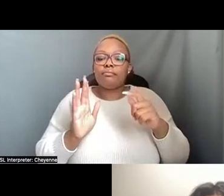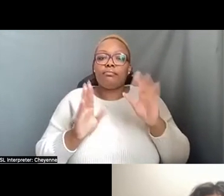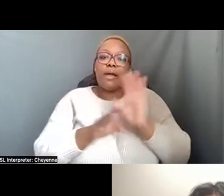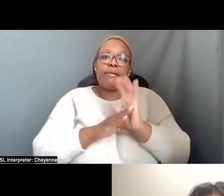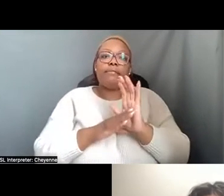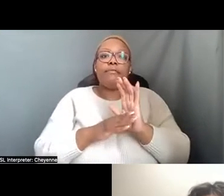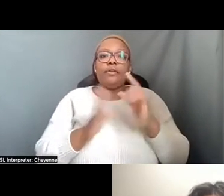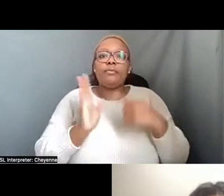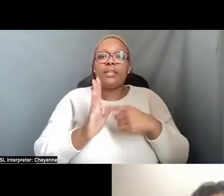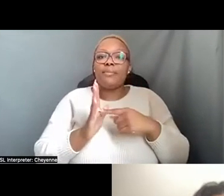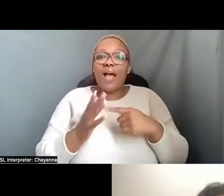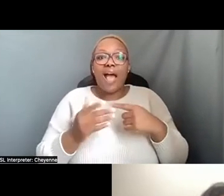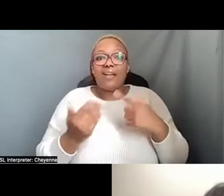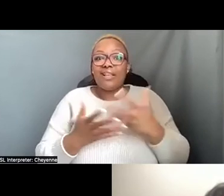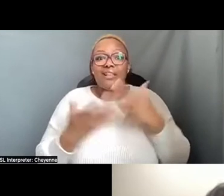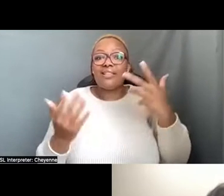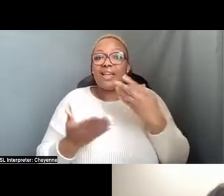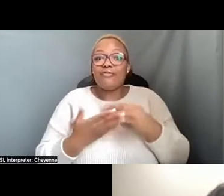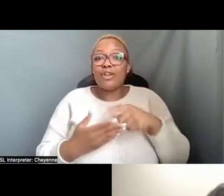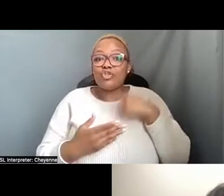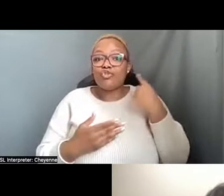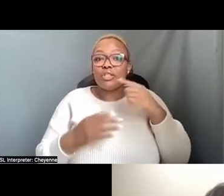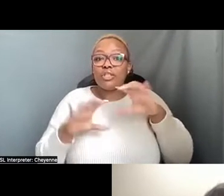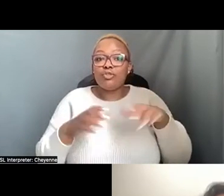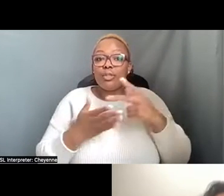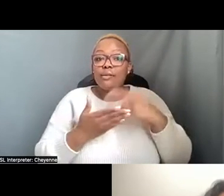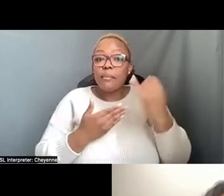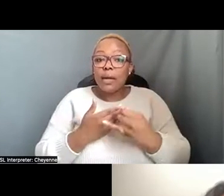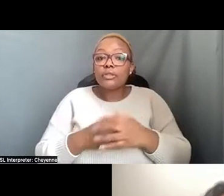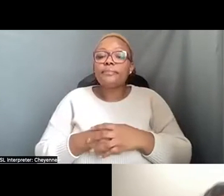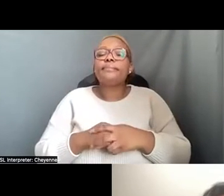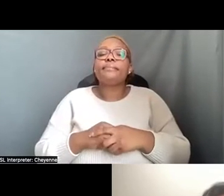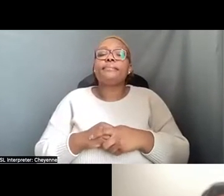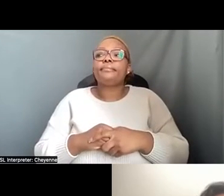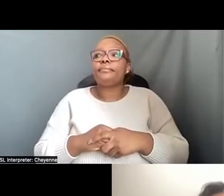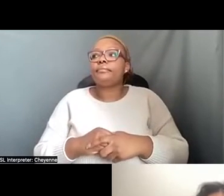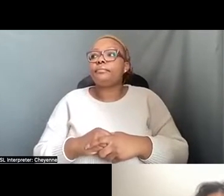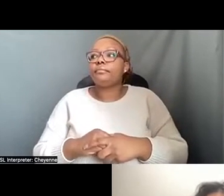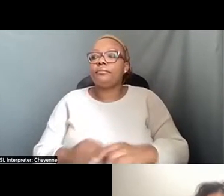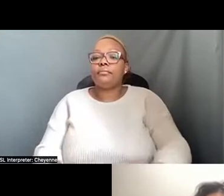I have taken huge financial risk to do this project. I can take this one. So, yeah.